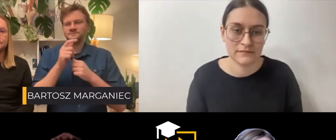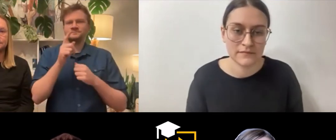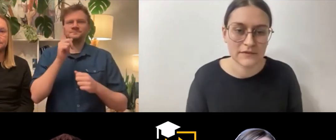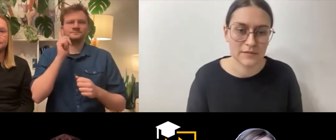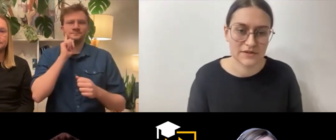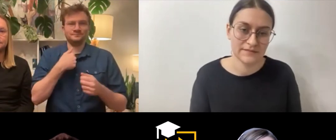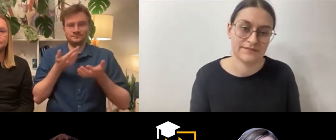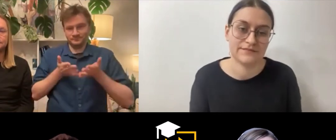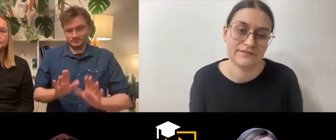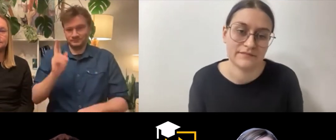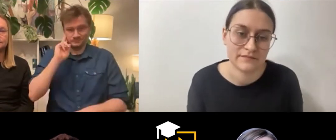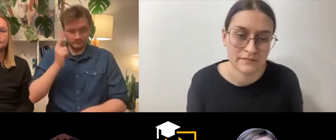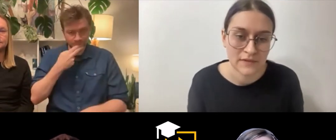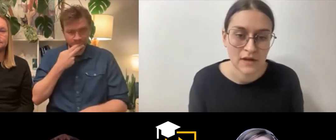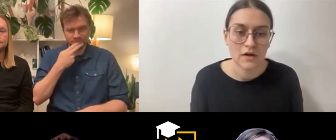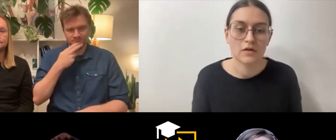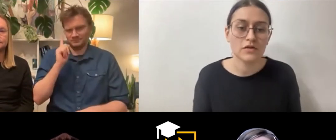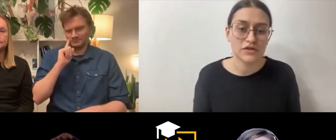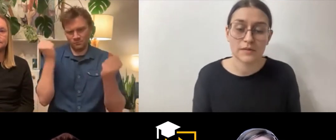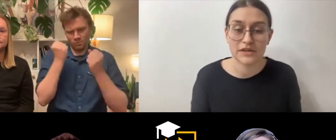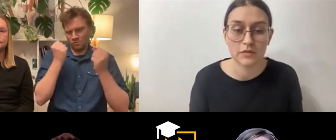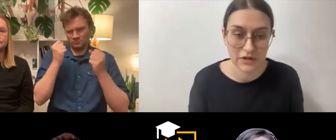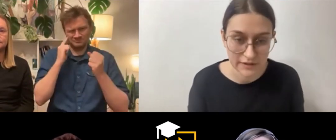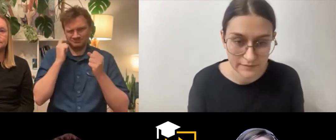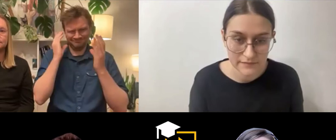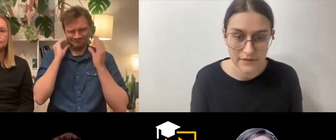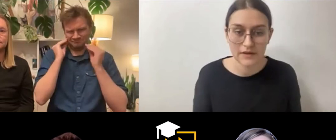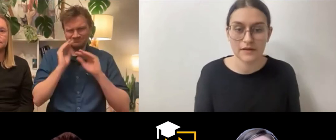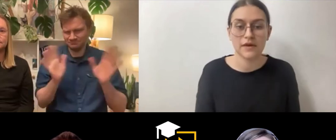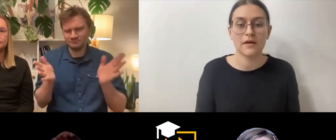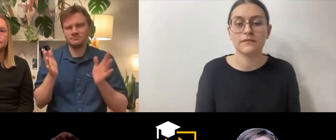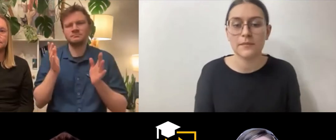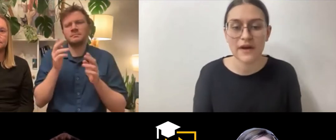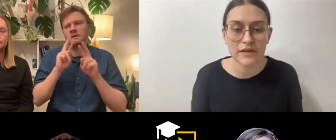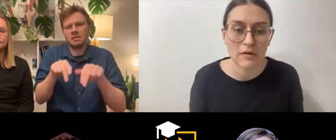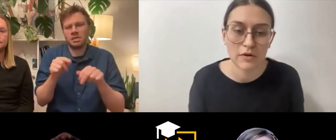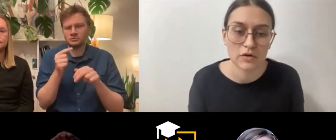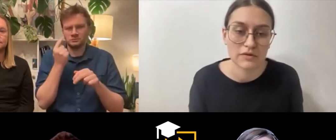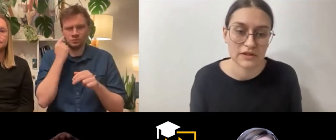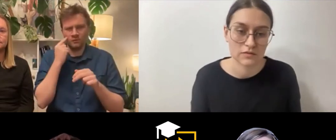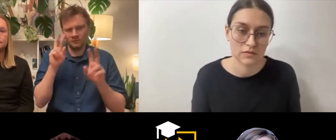Alright. I was born Deaf with a severe hearing deficit